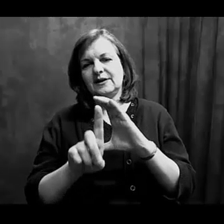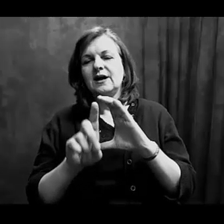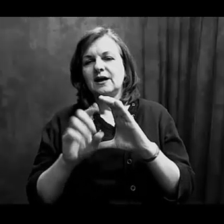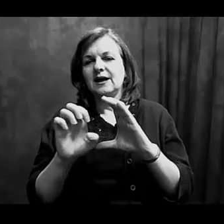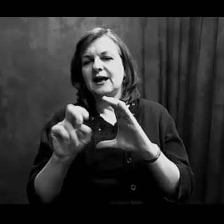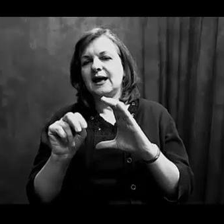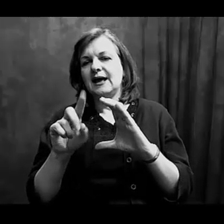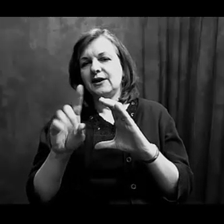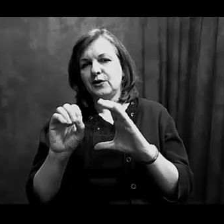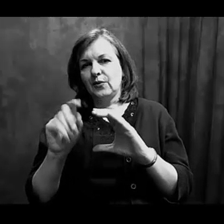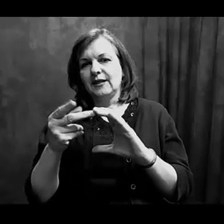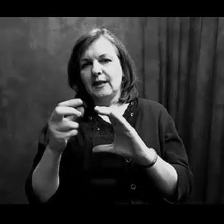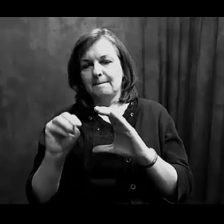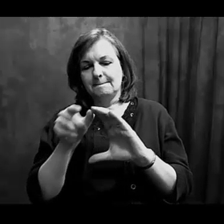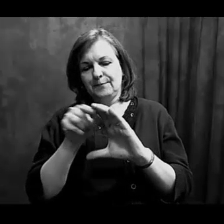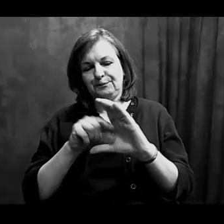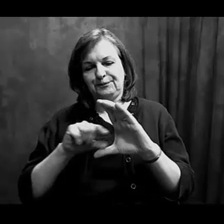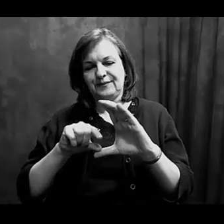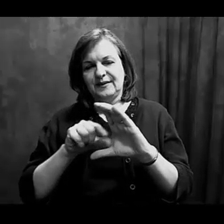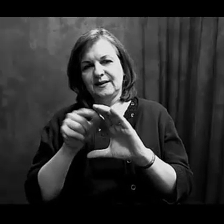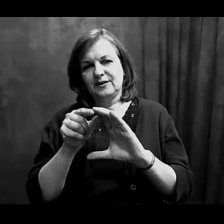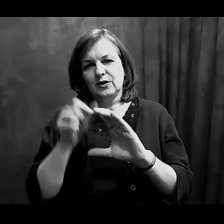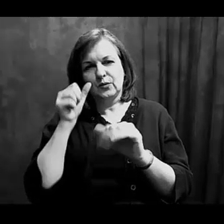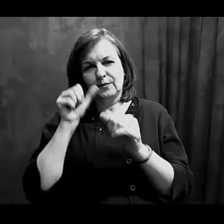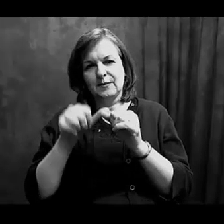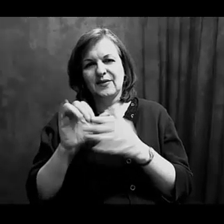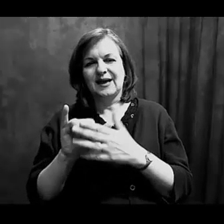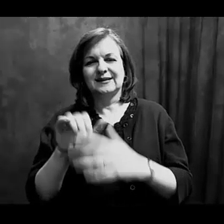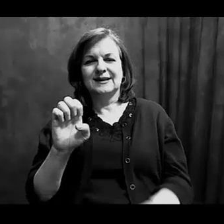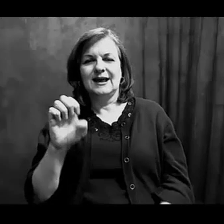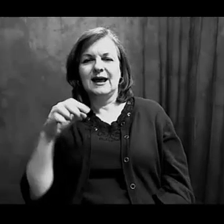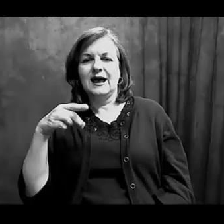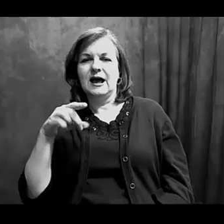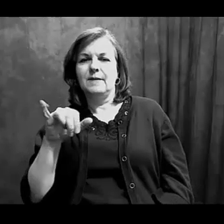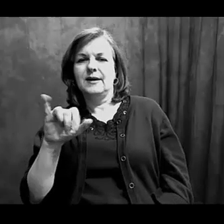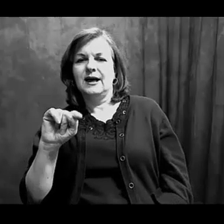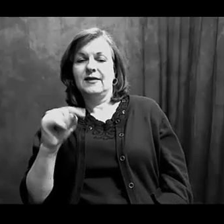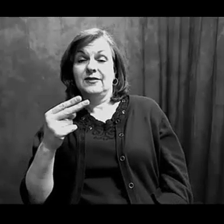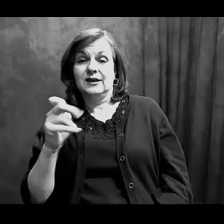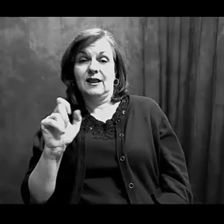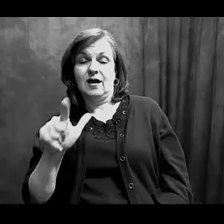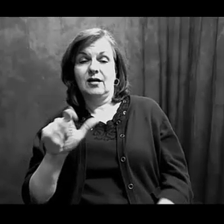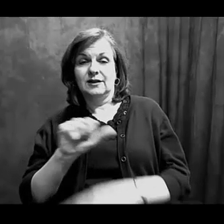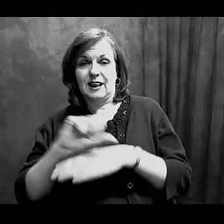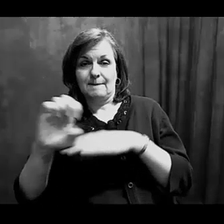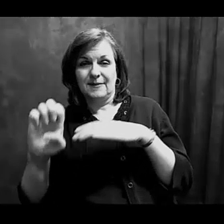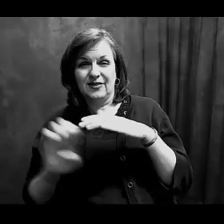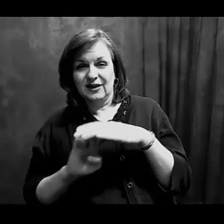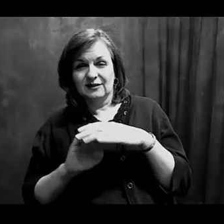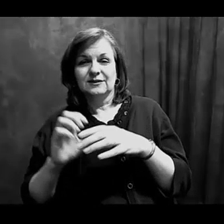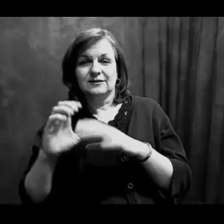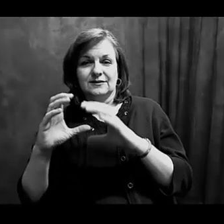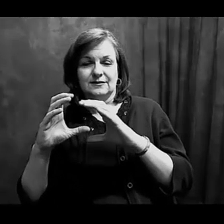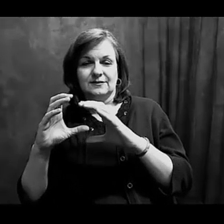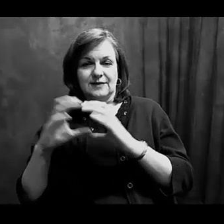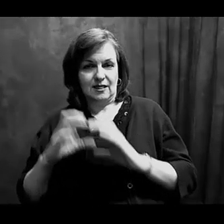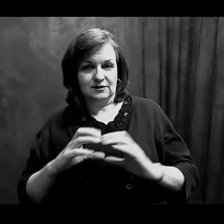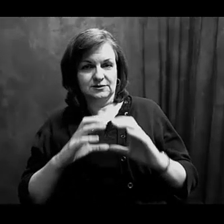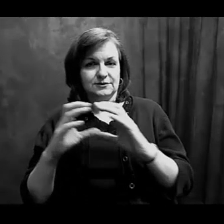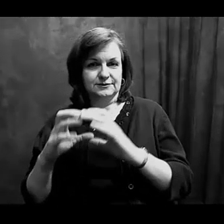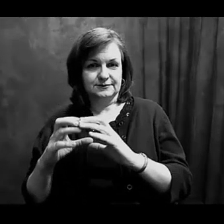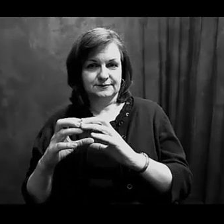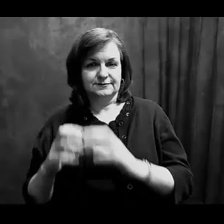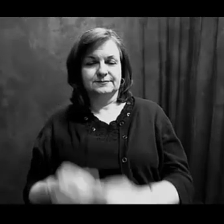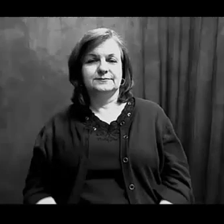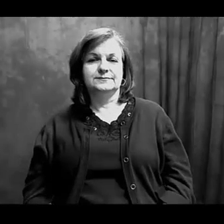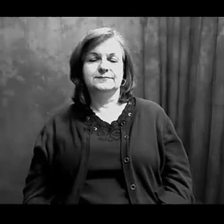remember when we look at endothelium and these are epithelial cells they line things